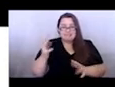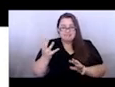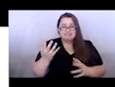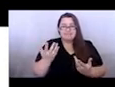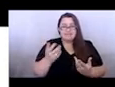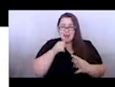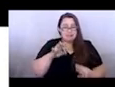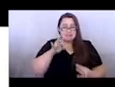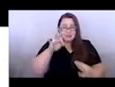Next slide, please.